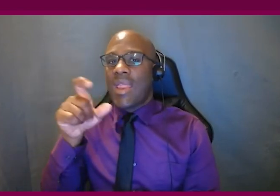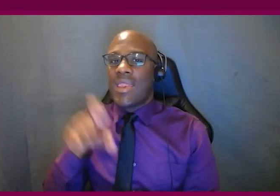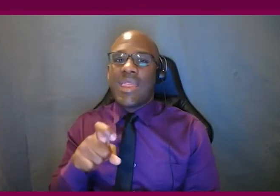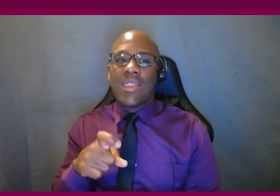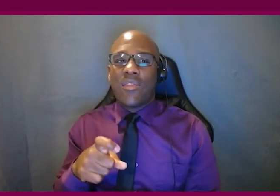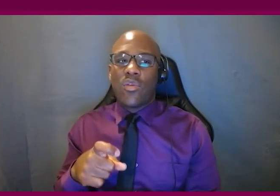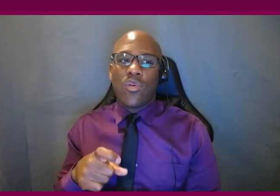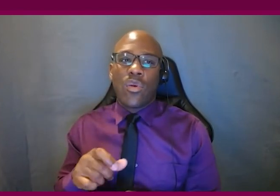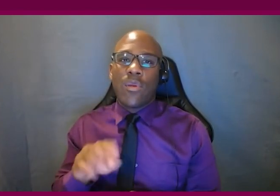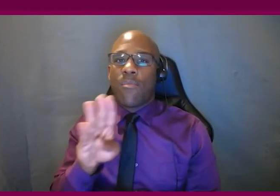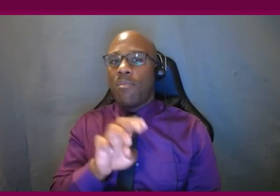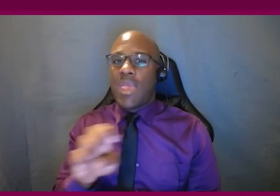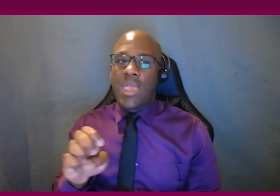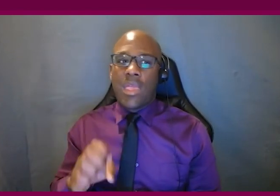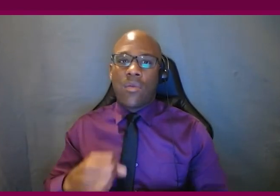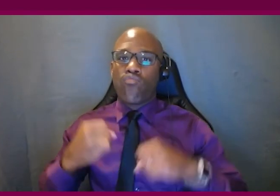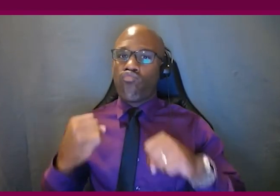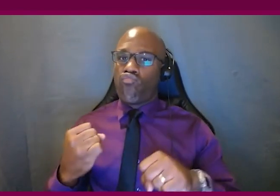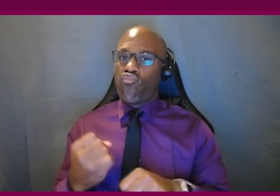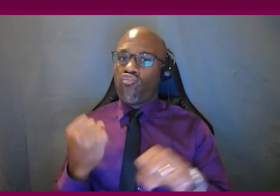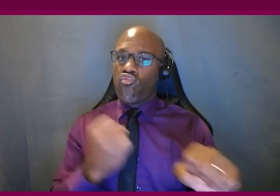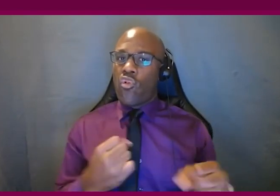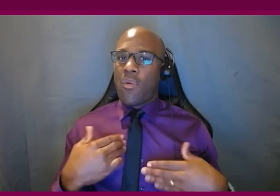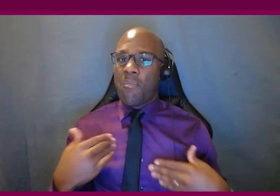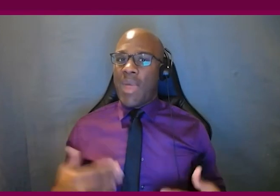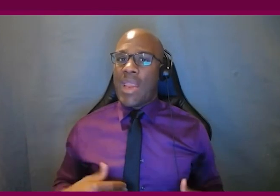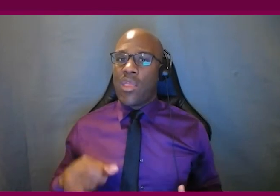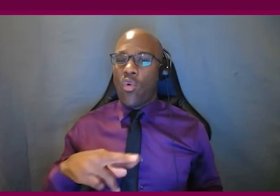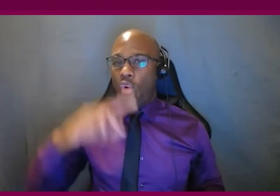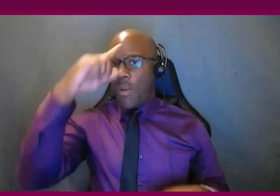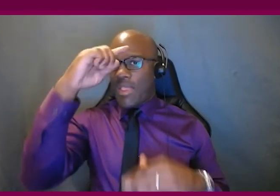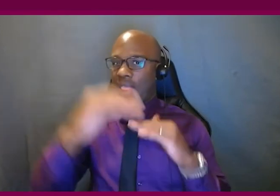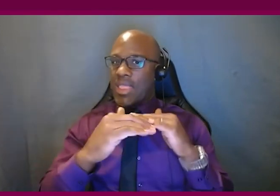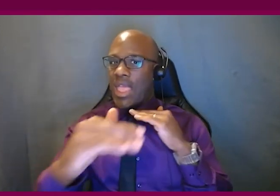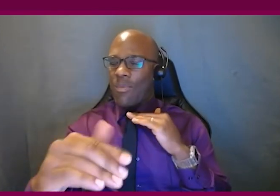That there's these achievements that we have to reach in order to be worthy of being productive